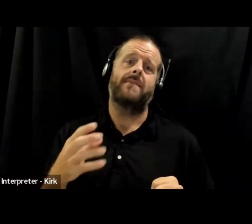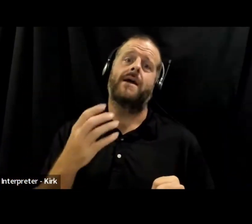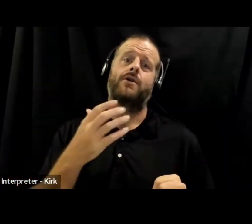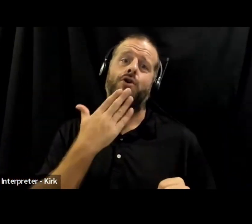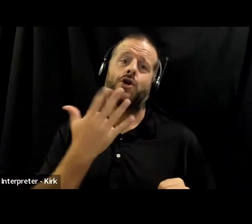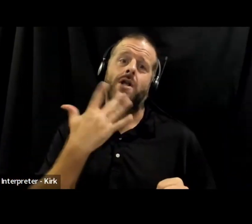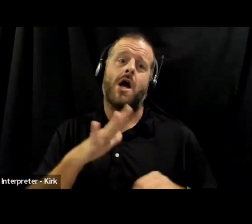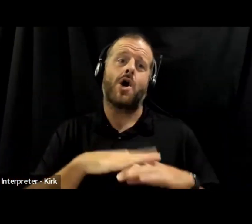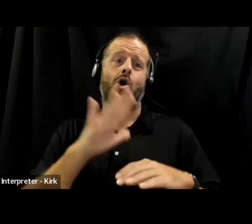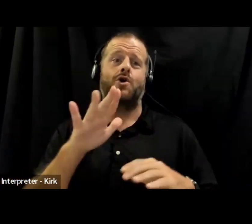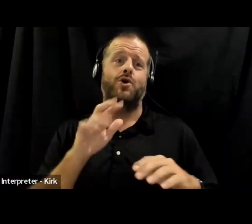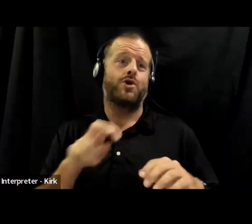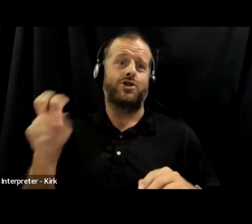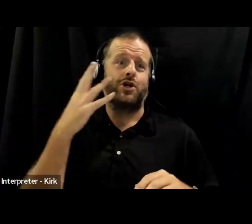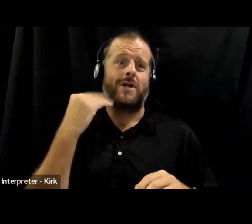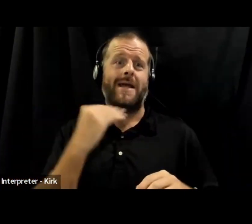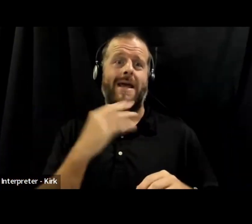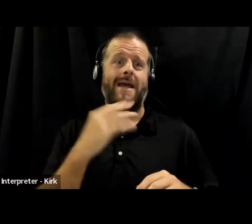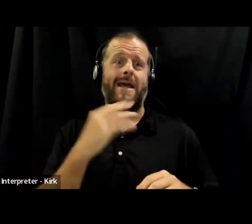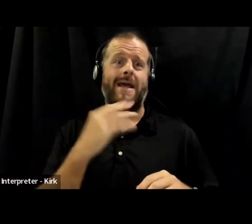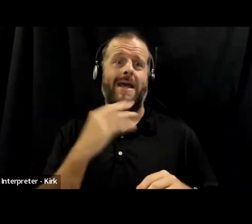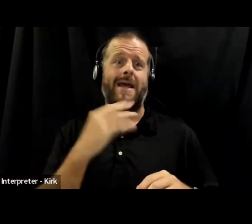and you know, please don't give up. Just stay with it.